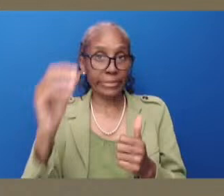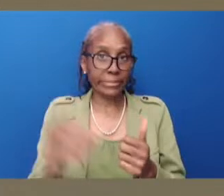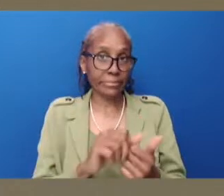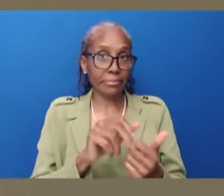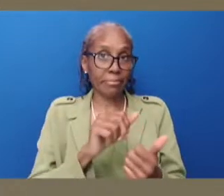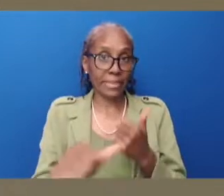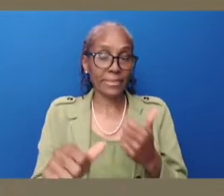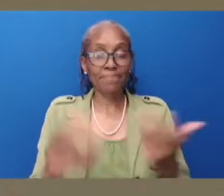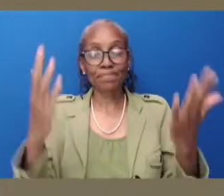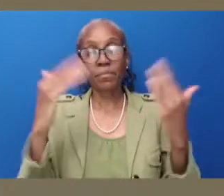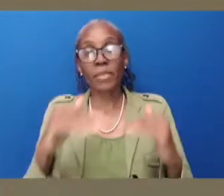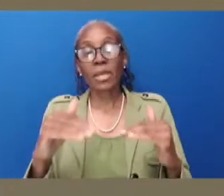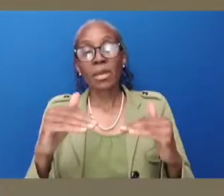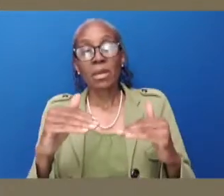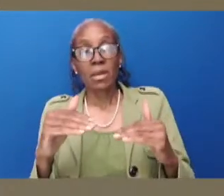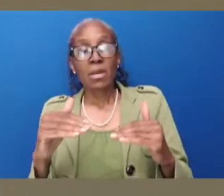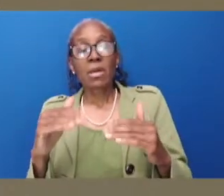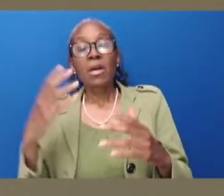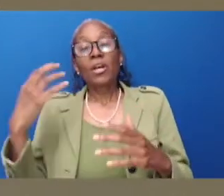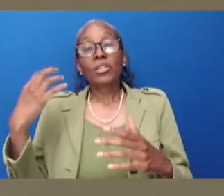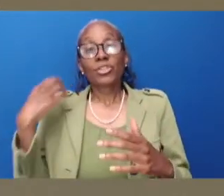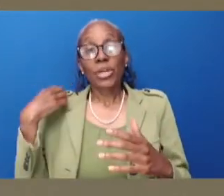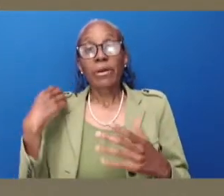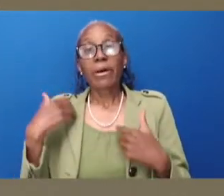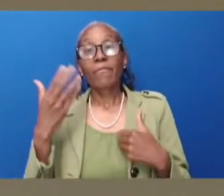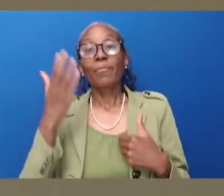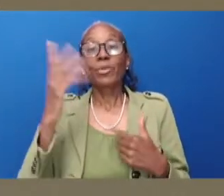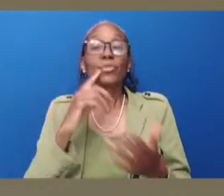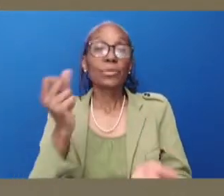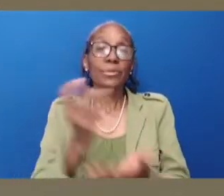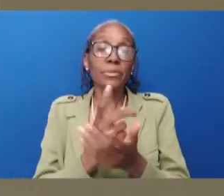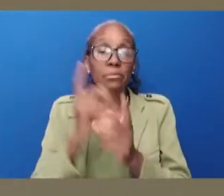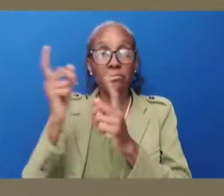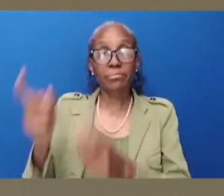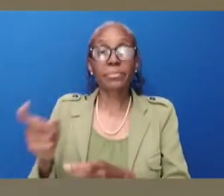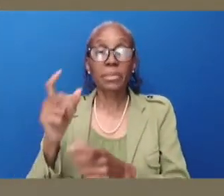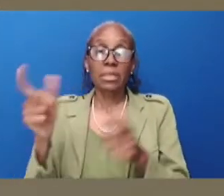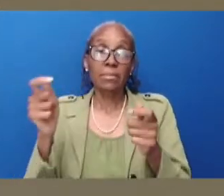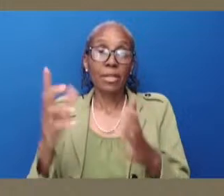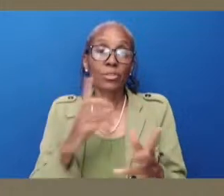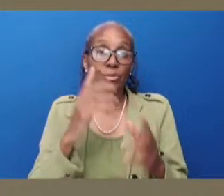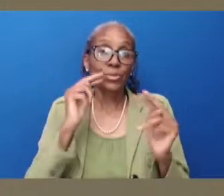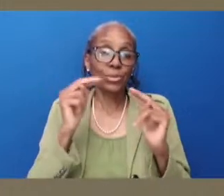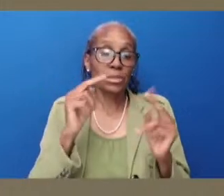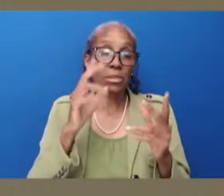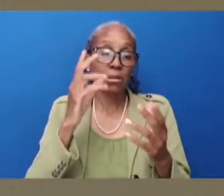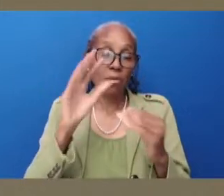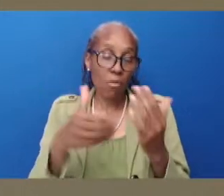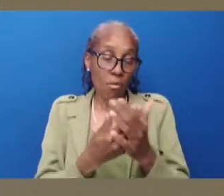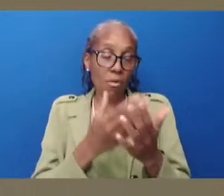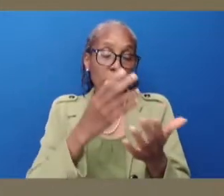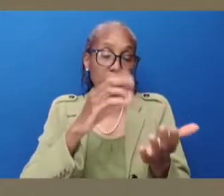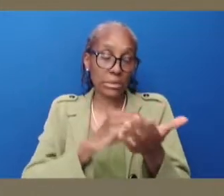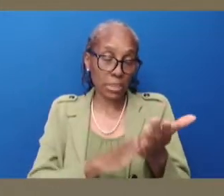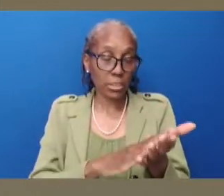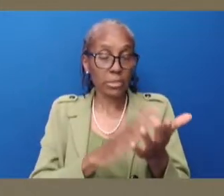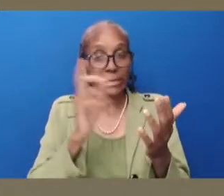ALL IN FAVOR, SAY AYE? AYES HAVE IT. MADAM CLERK, THERE'S UNANIMOUS.